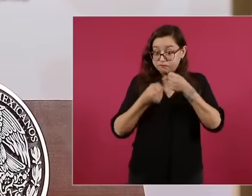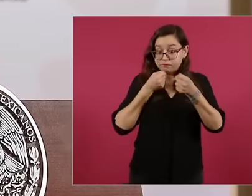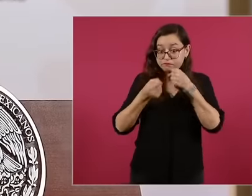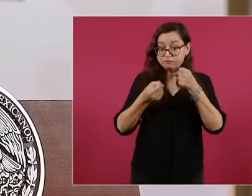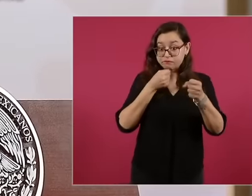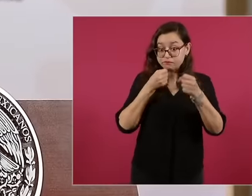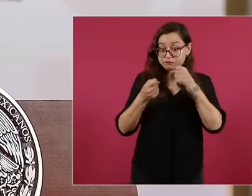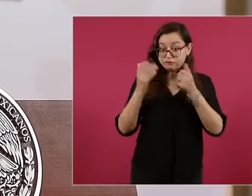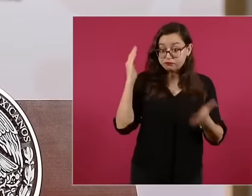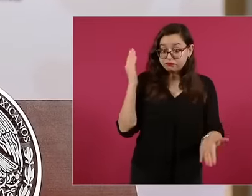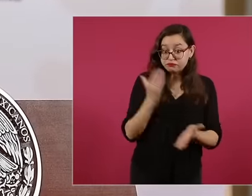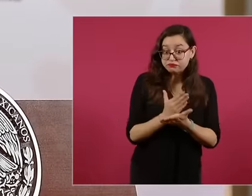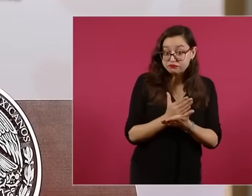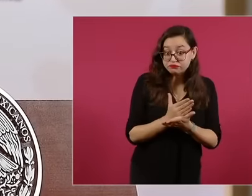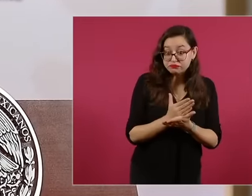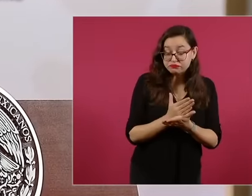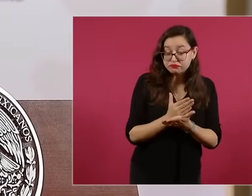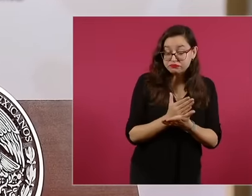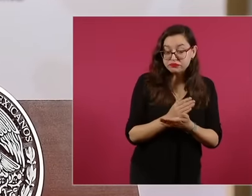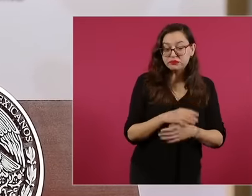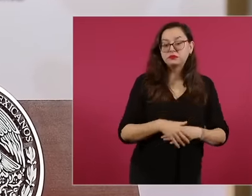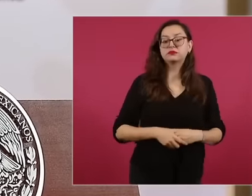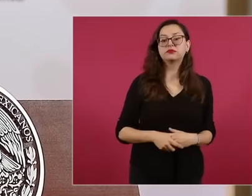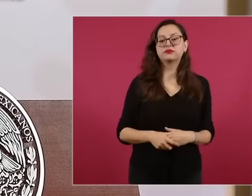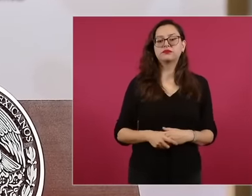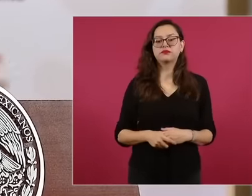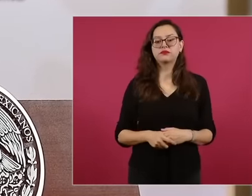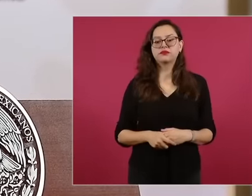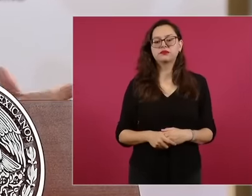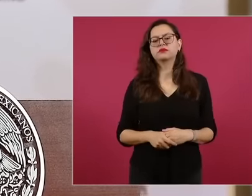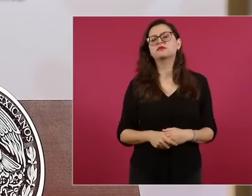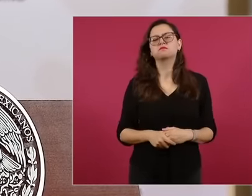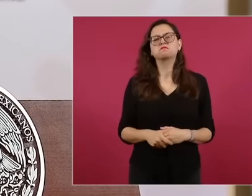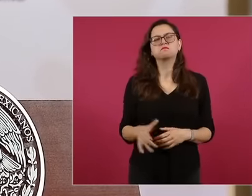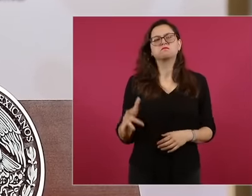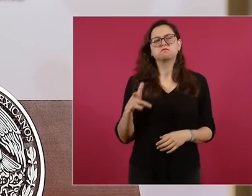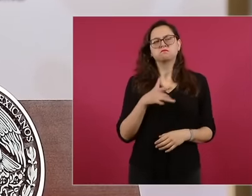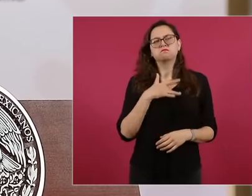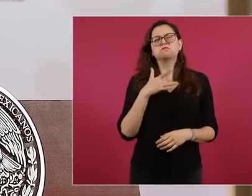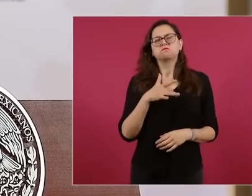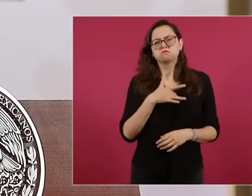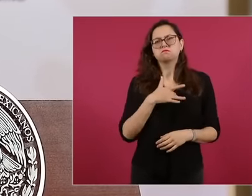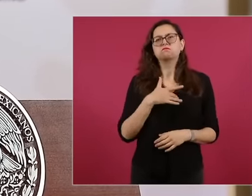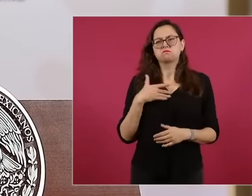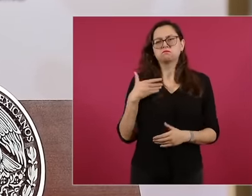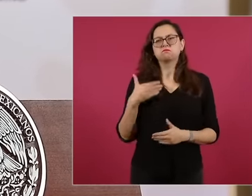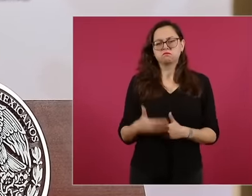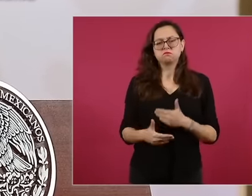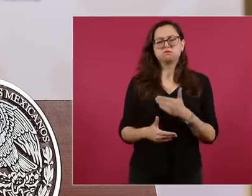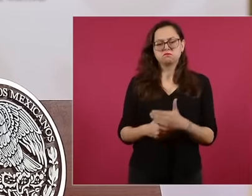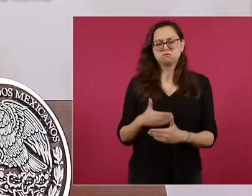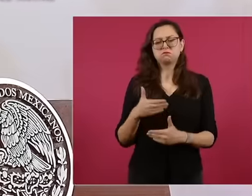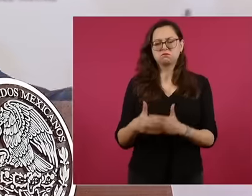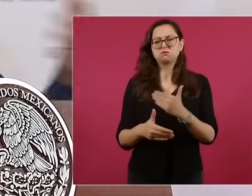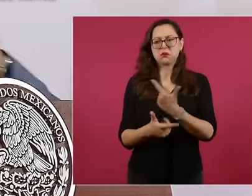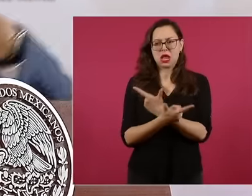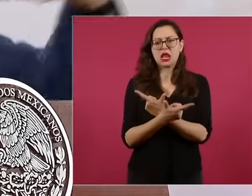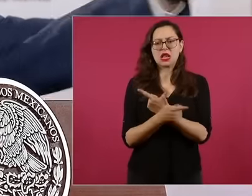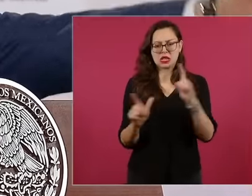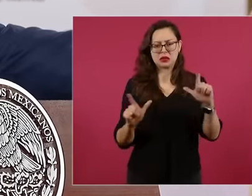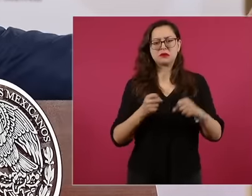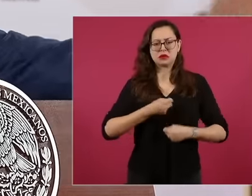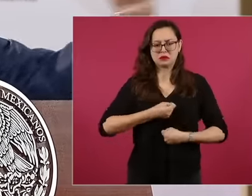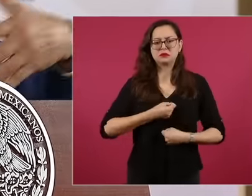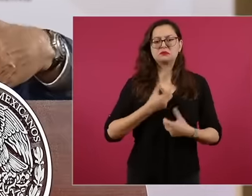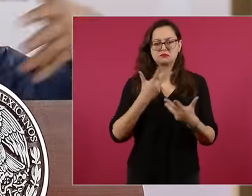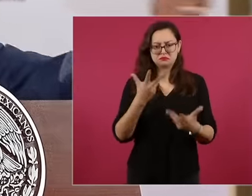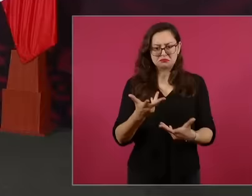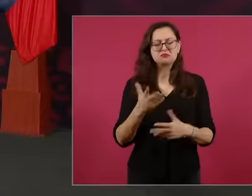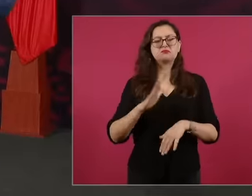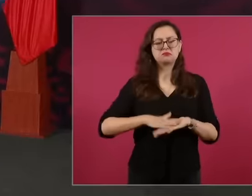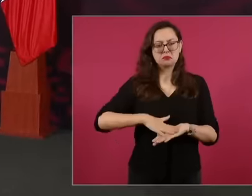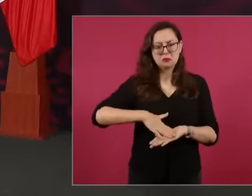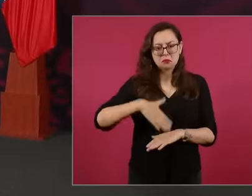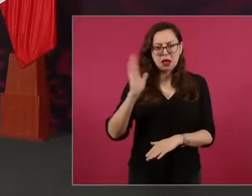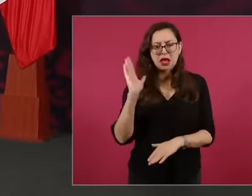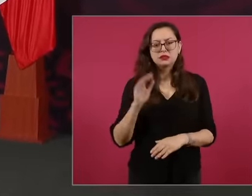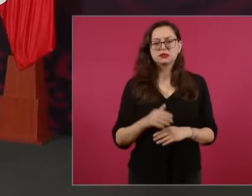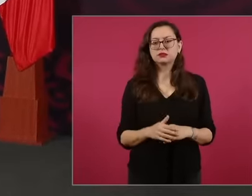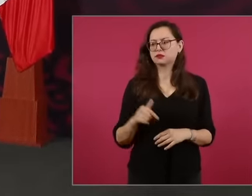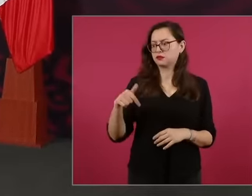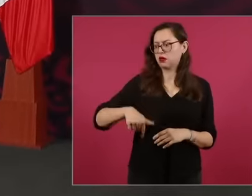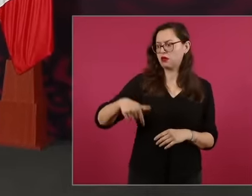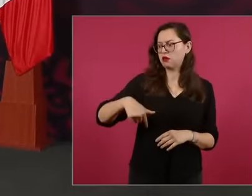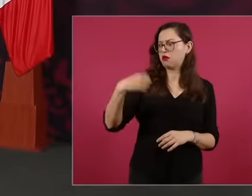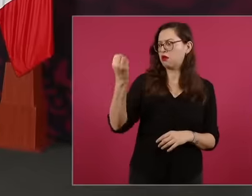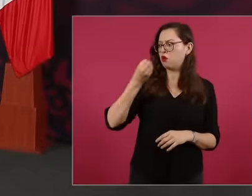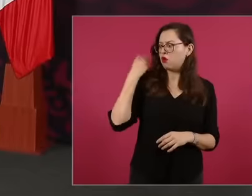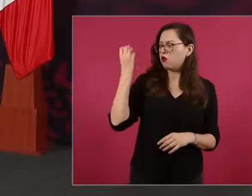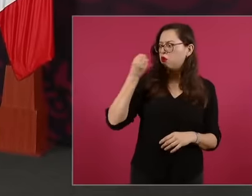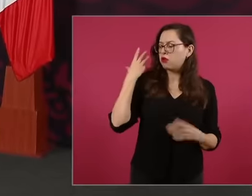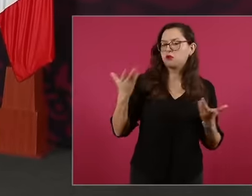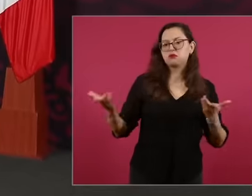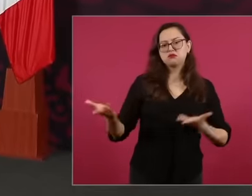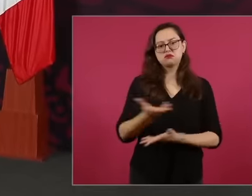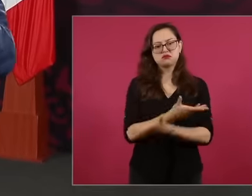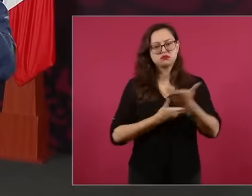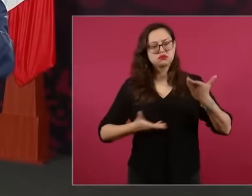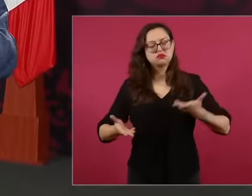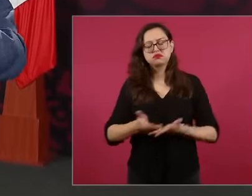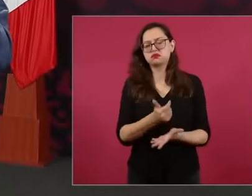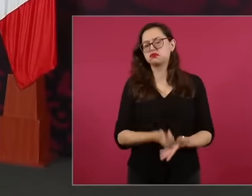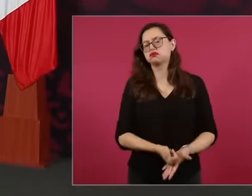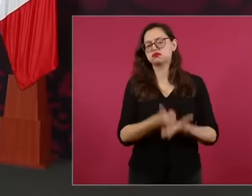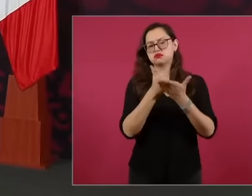of expression. It helped us to have this conference so that we can inform